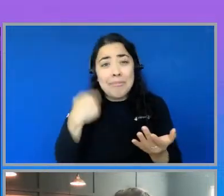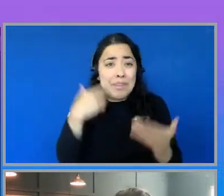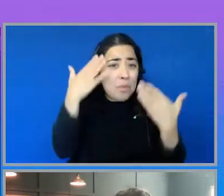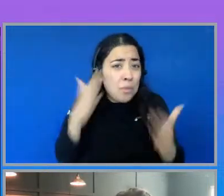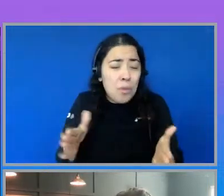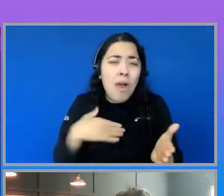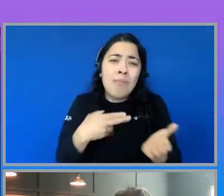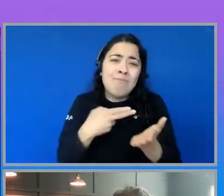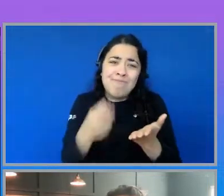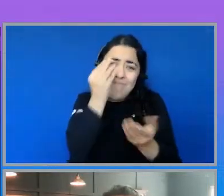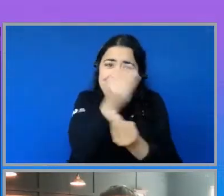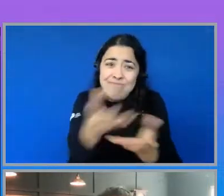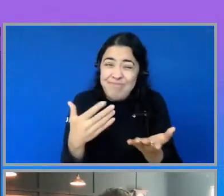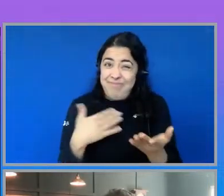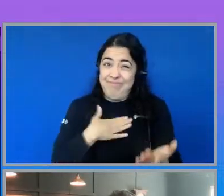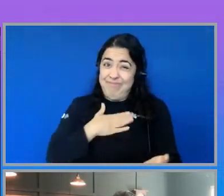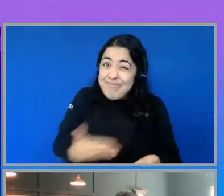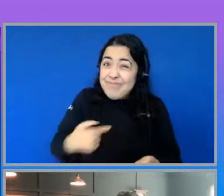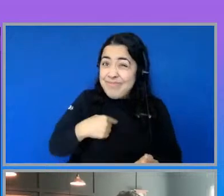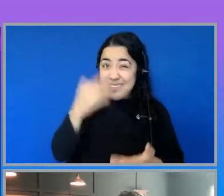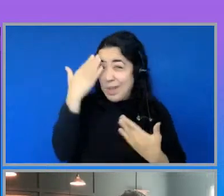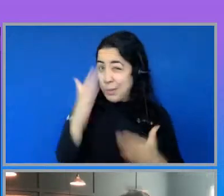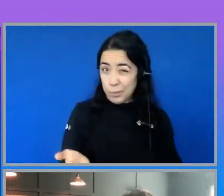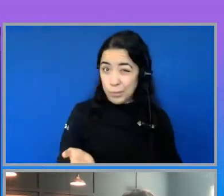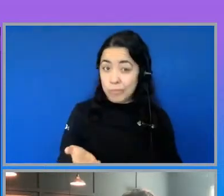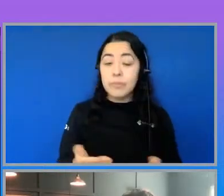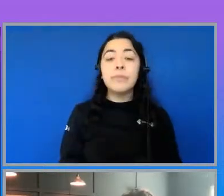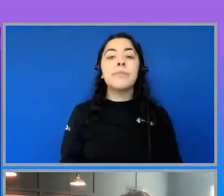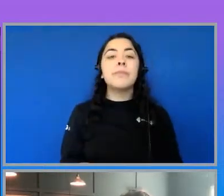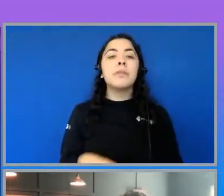with everybody. Today is about meeting you where you are, and